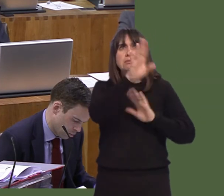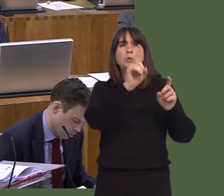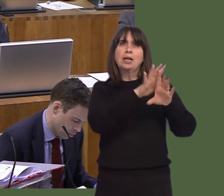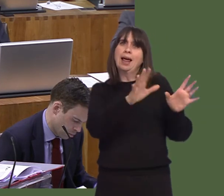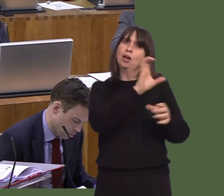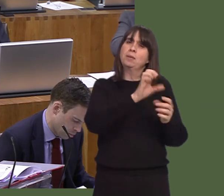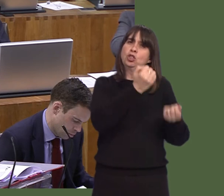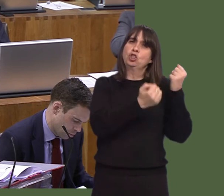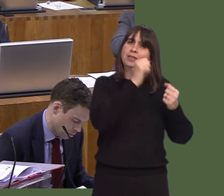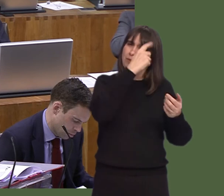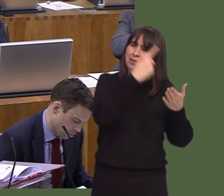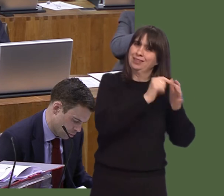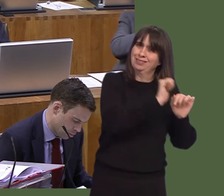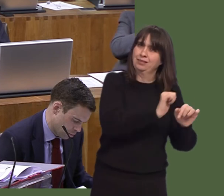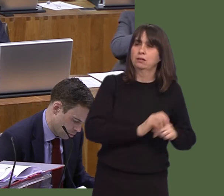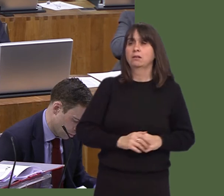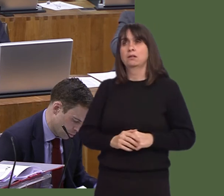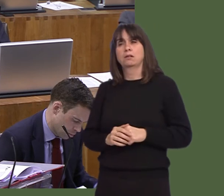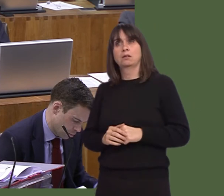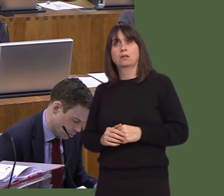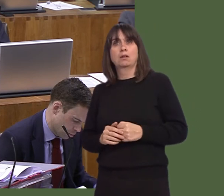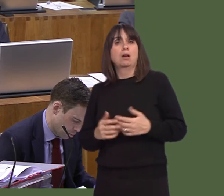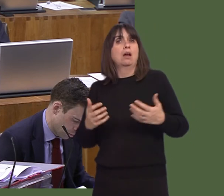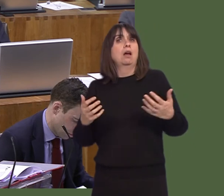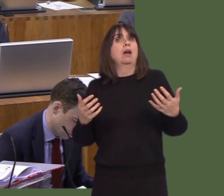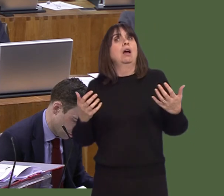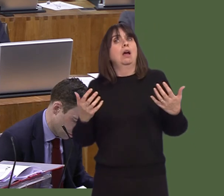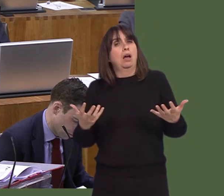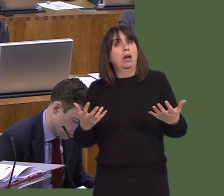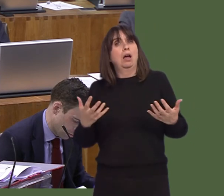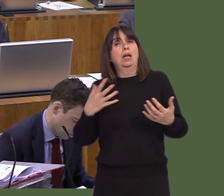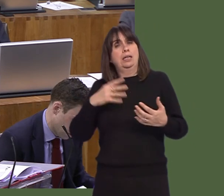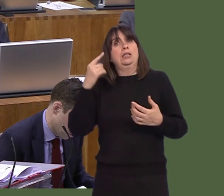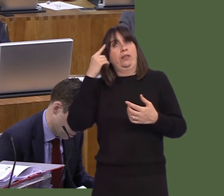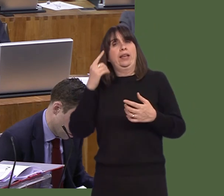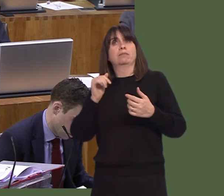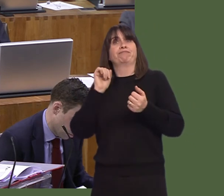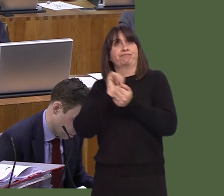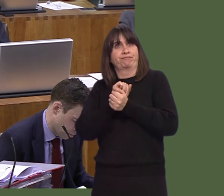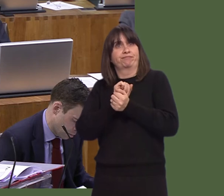the sheep meat sector in particular. David J Rowlands AM: I thank you for your answer, First Minister, but do you really